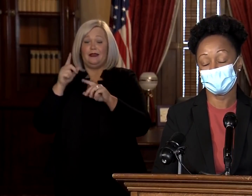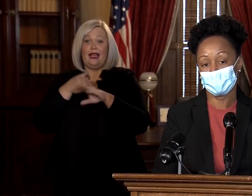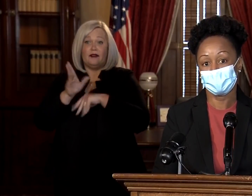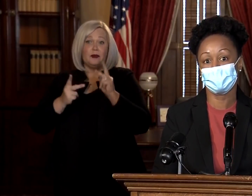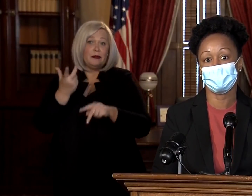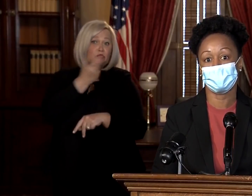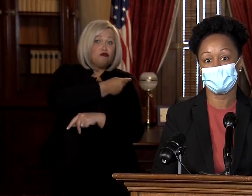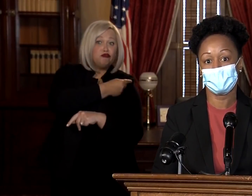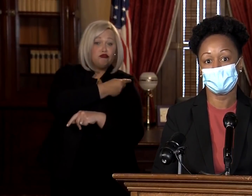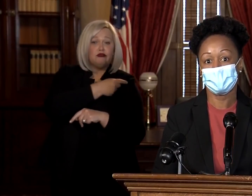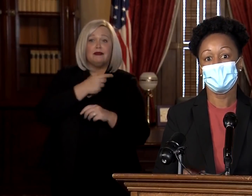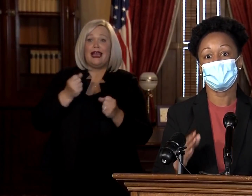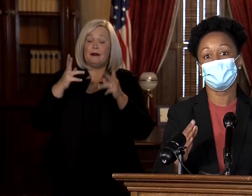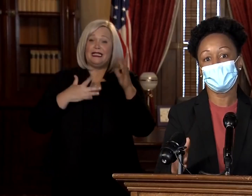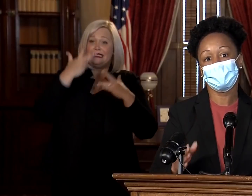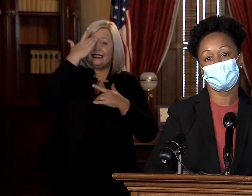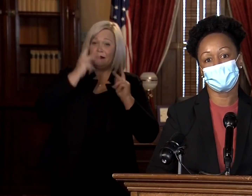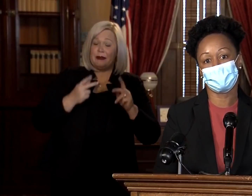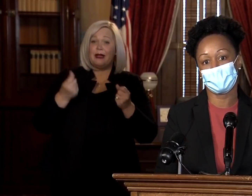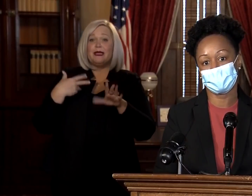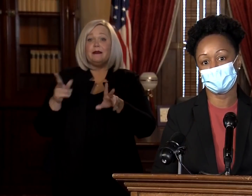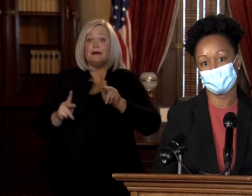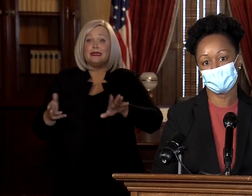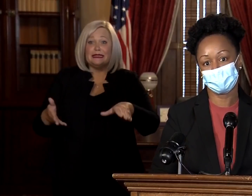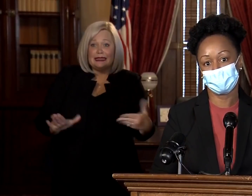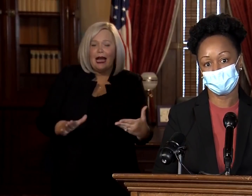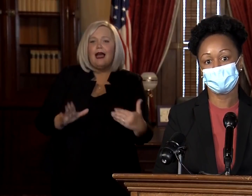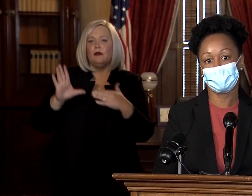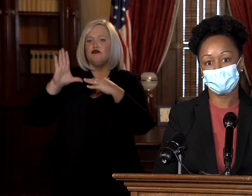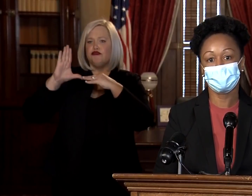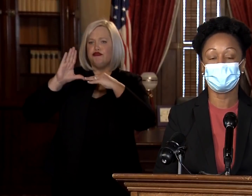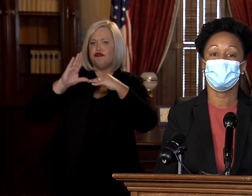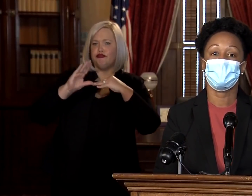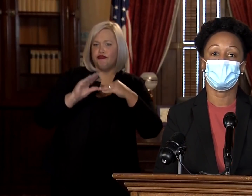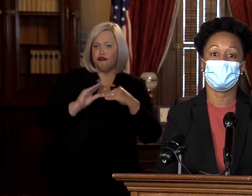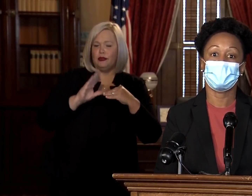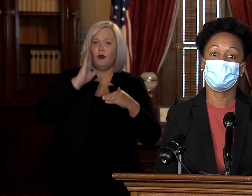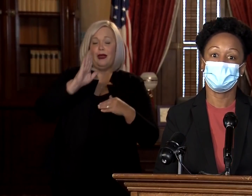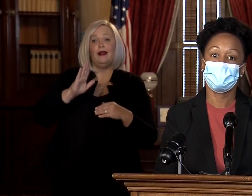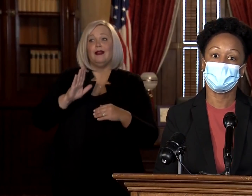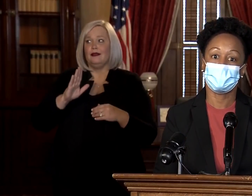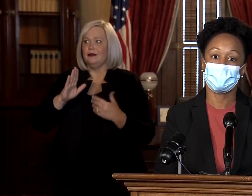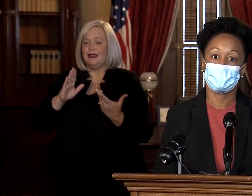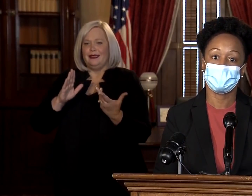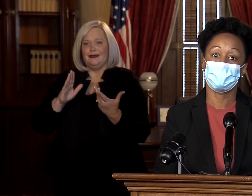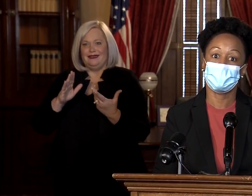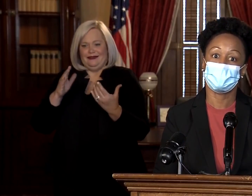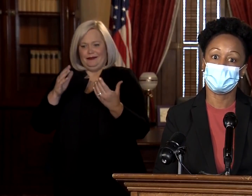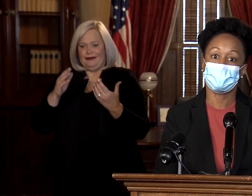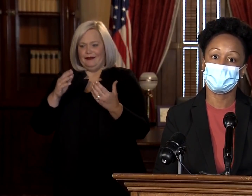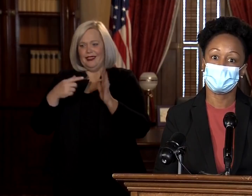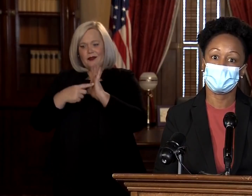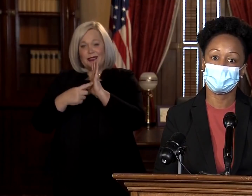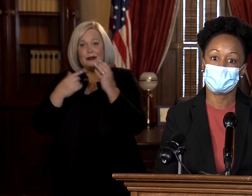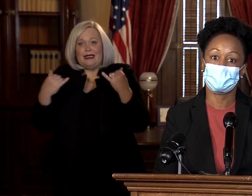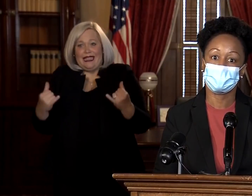we know they are 90% to 95% effective, so we do expect our effective, so we do expect our case numbers and especially our case numbers and especially our deaths to come down, especially deaths to come down, especially as we’re vaccinating some of our